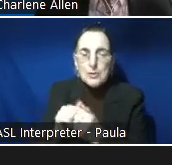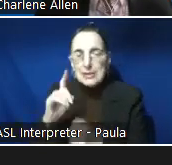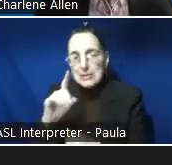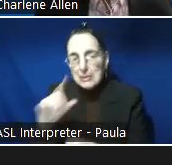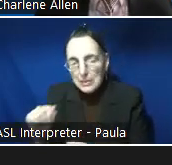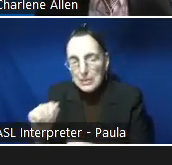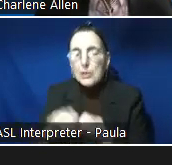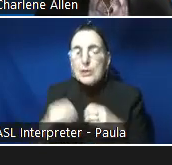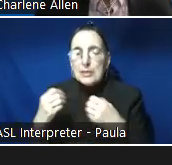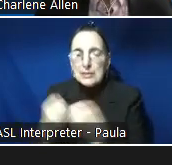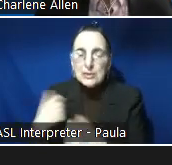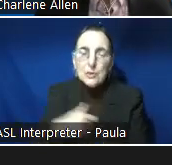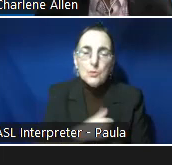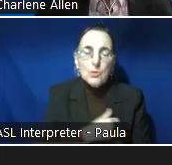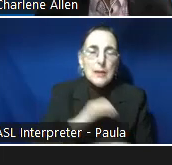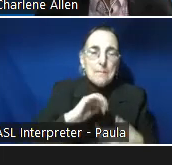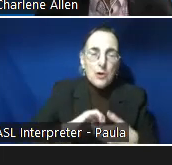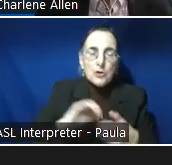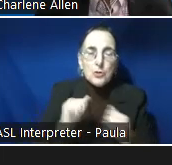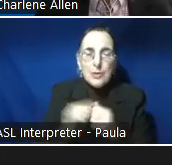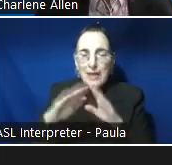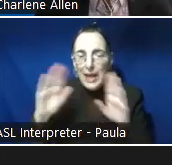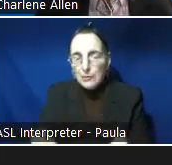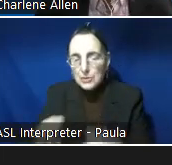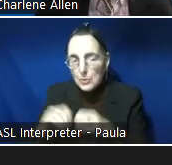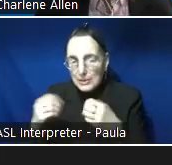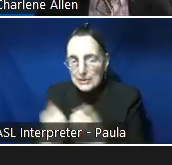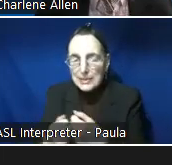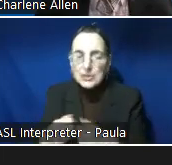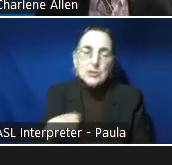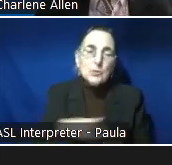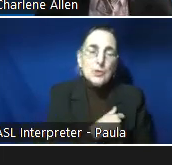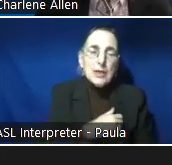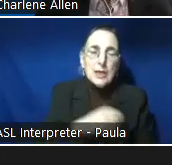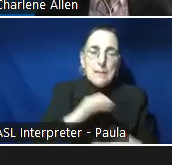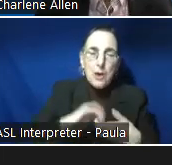we partner with health organizations, and then none if you are here to learn